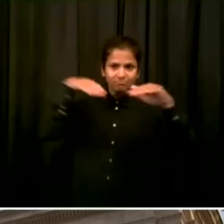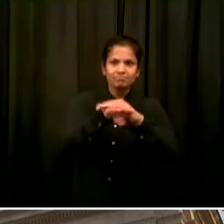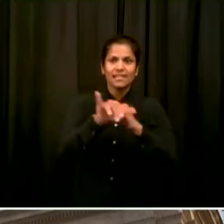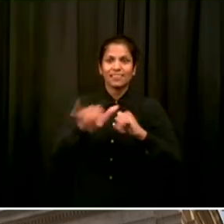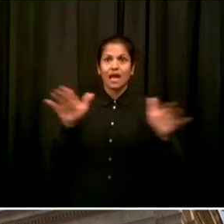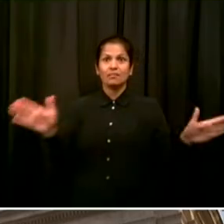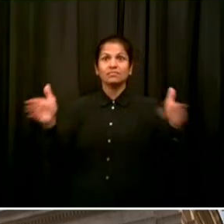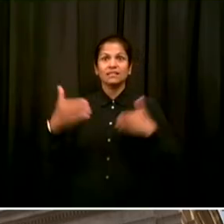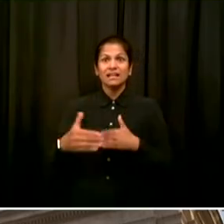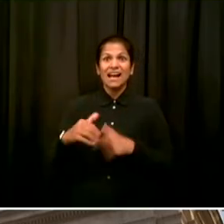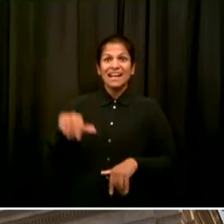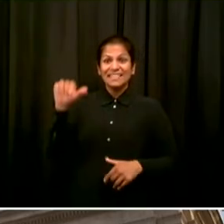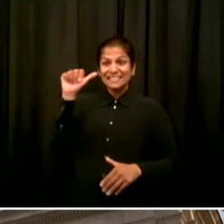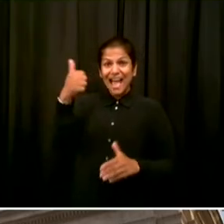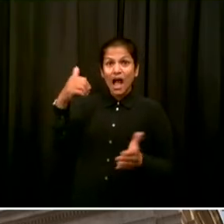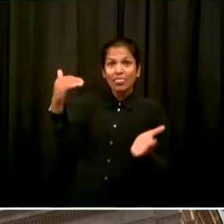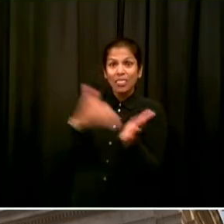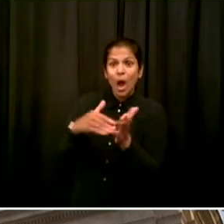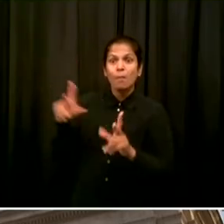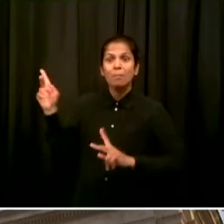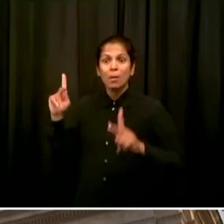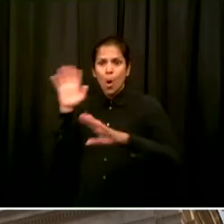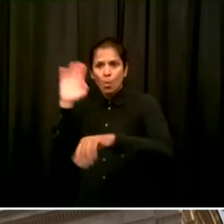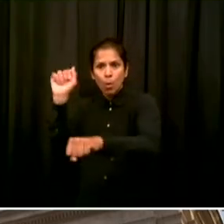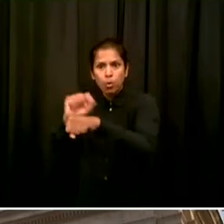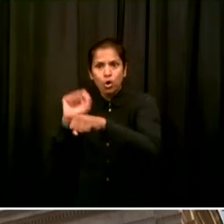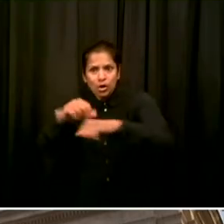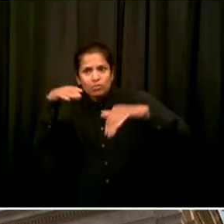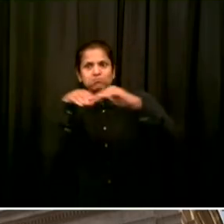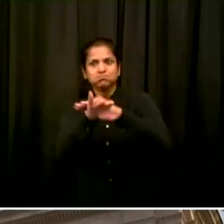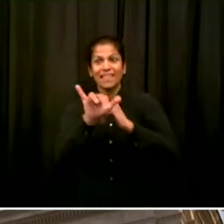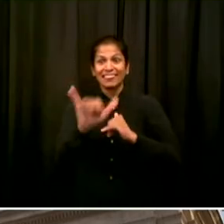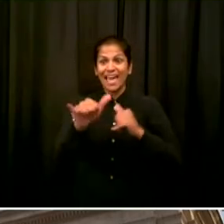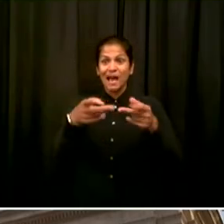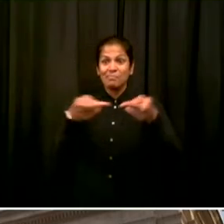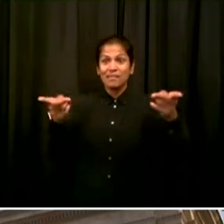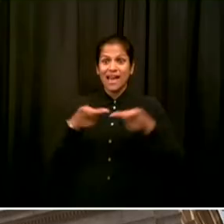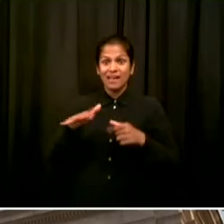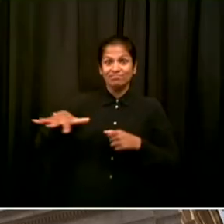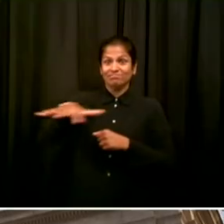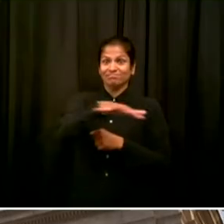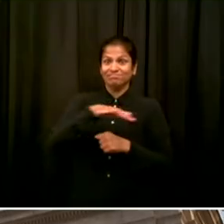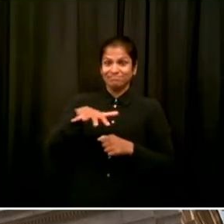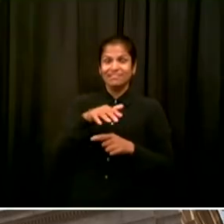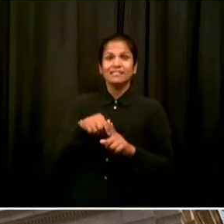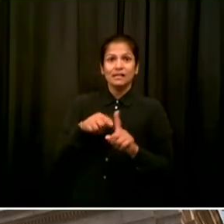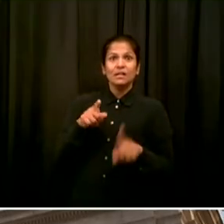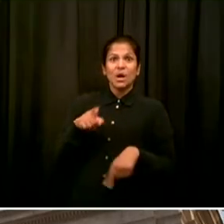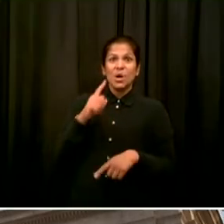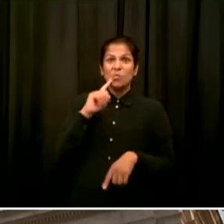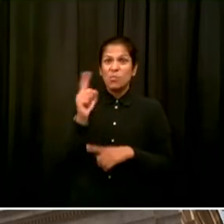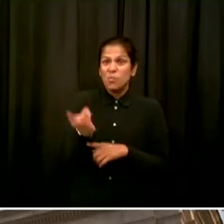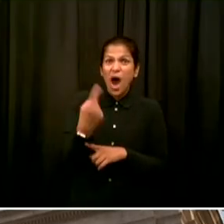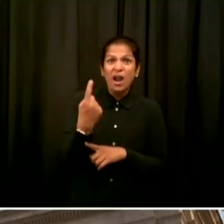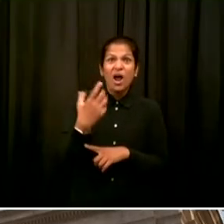JOB TOTAL TO 10,000 EMPLOYEES IN NEW YORK CITY.